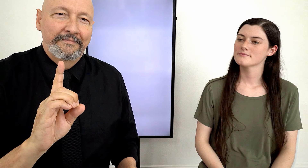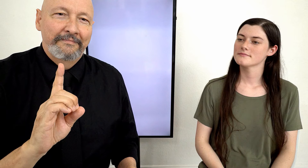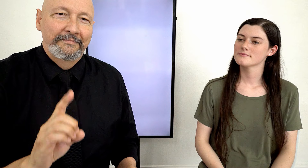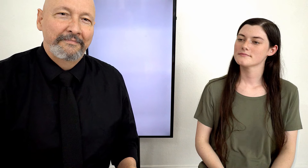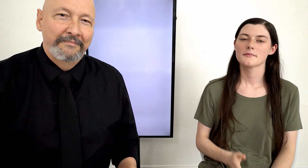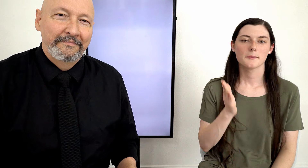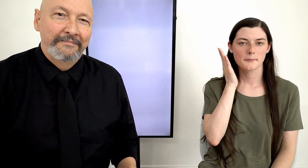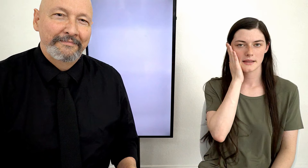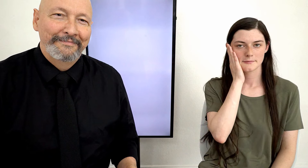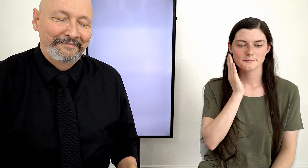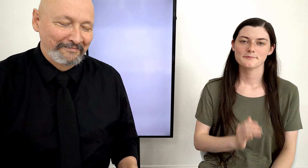bed